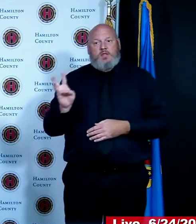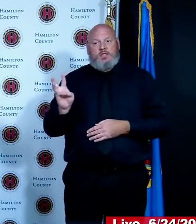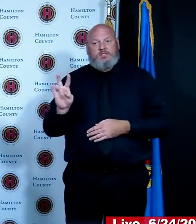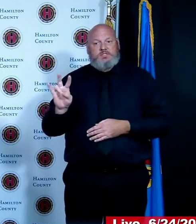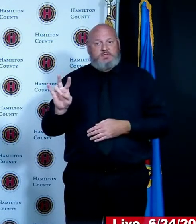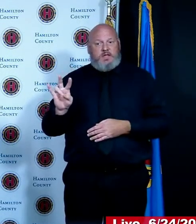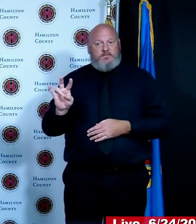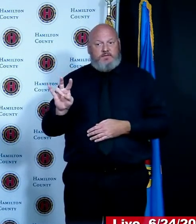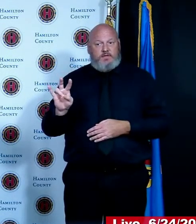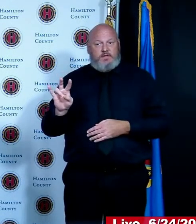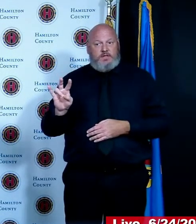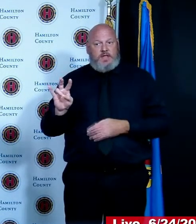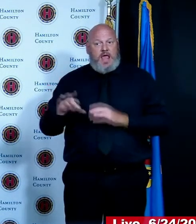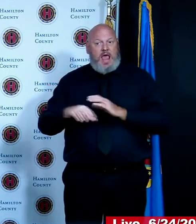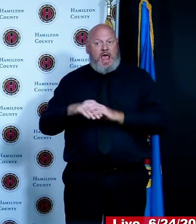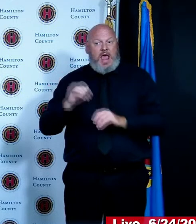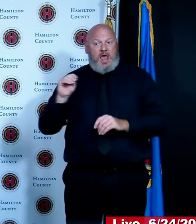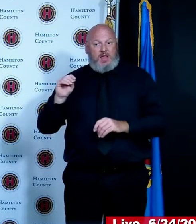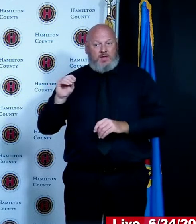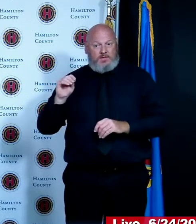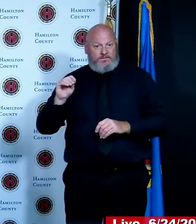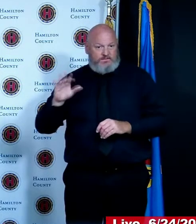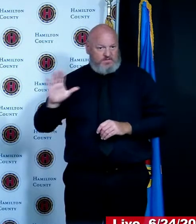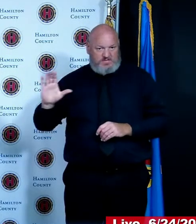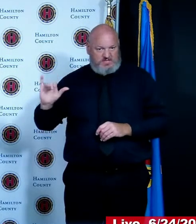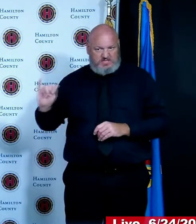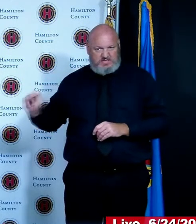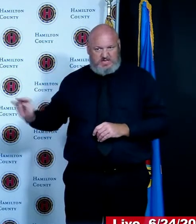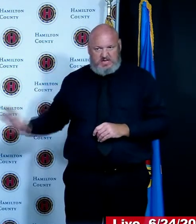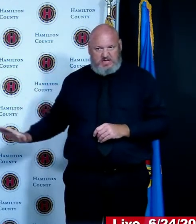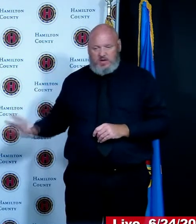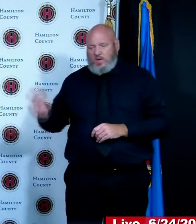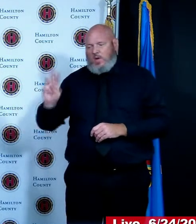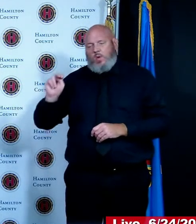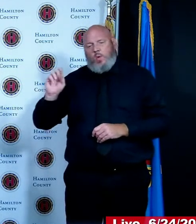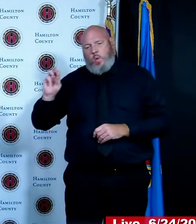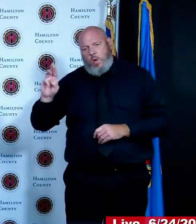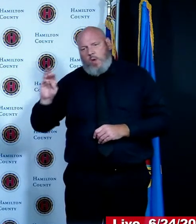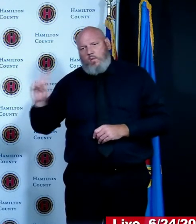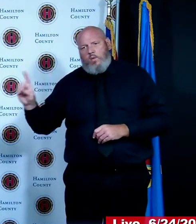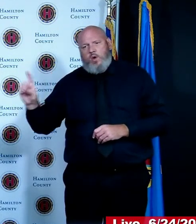Cincinnati Norwood and Springdale of those cases 851 have recovered as